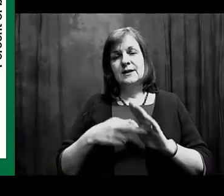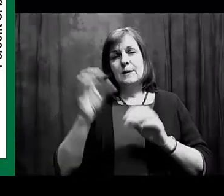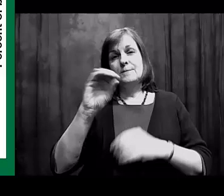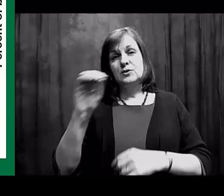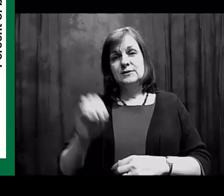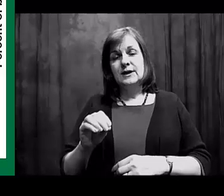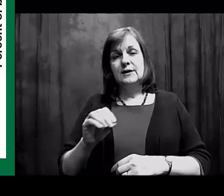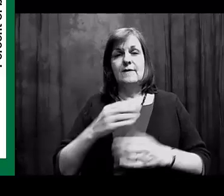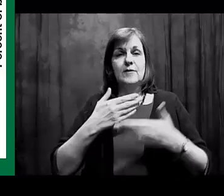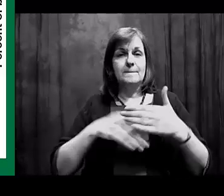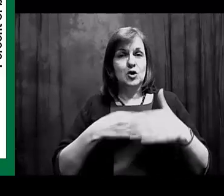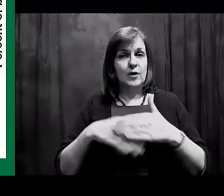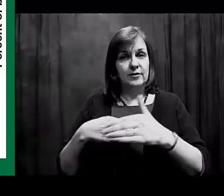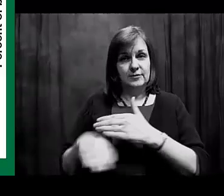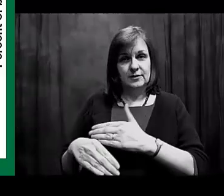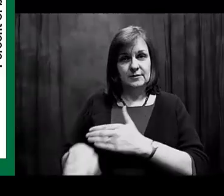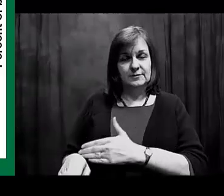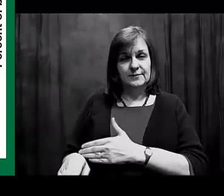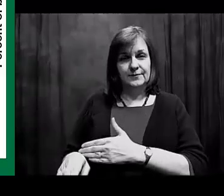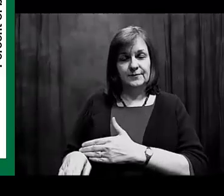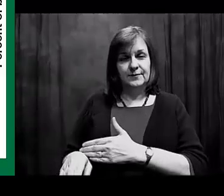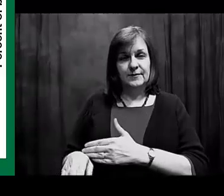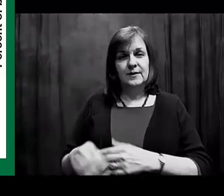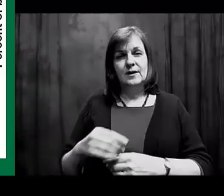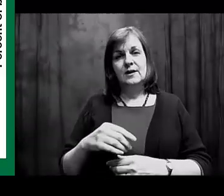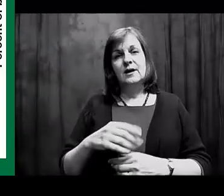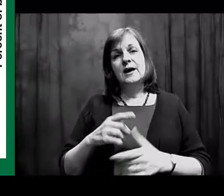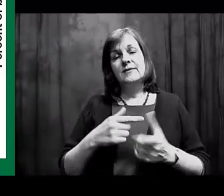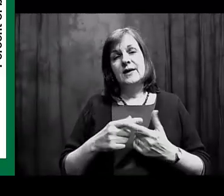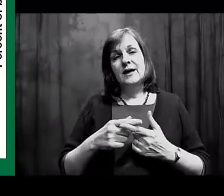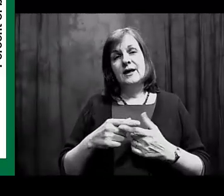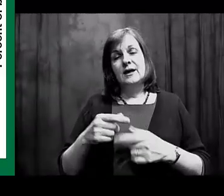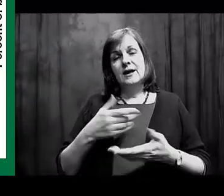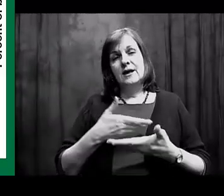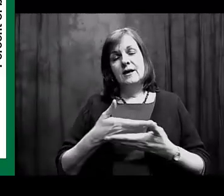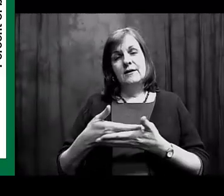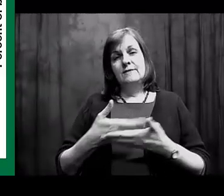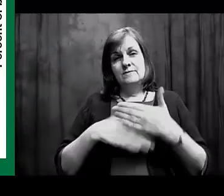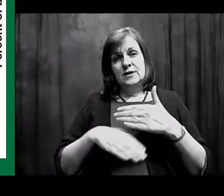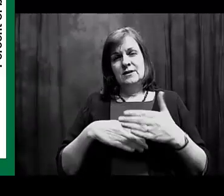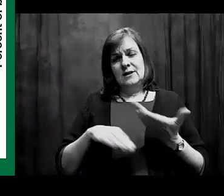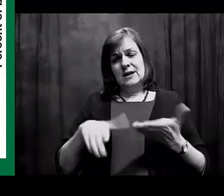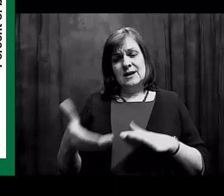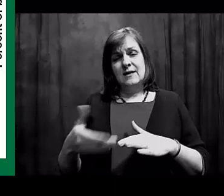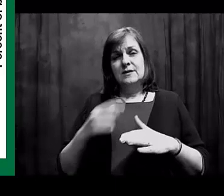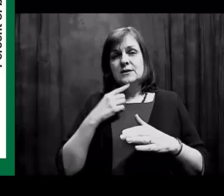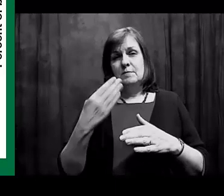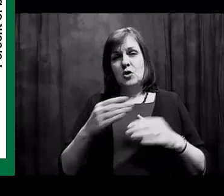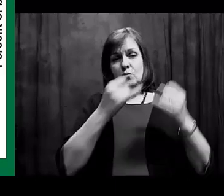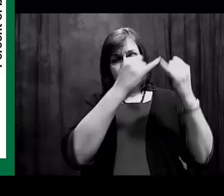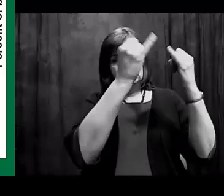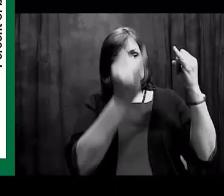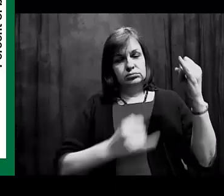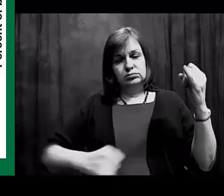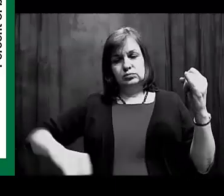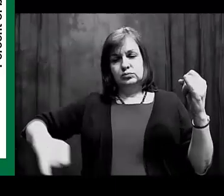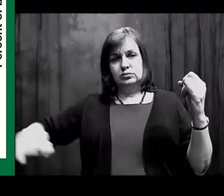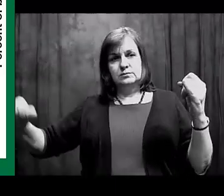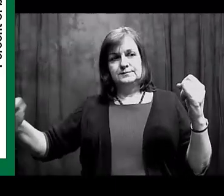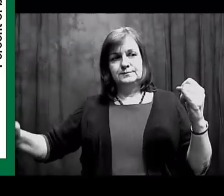percent of births and percent of infant deaths is in the blue -- so this is death